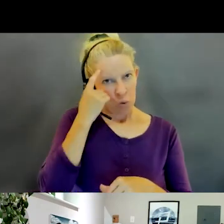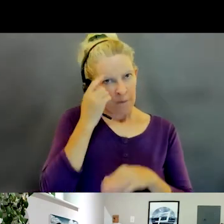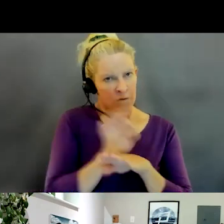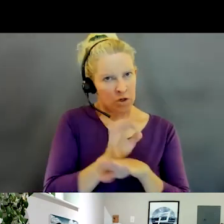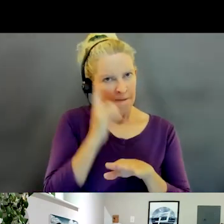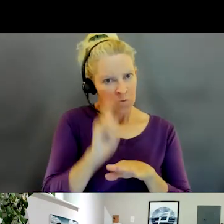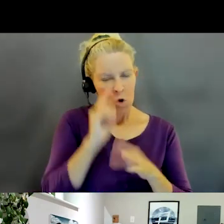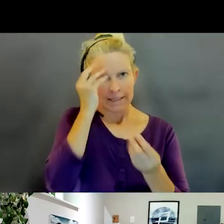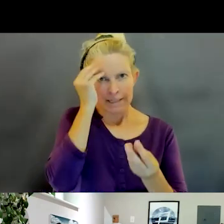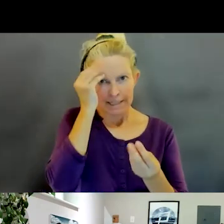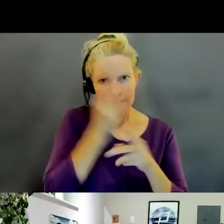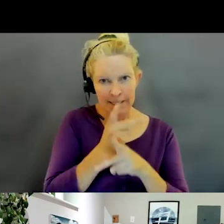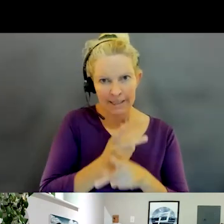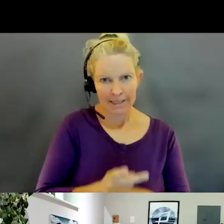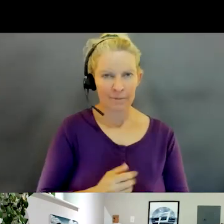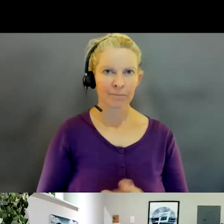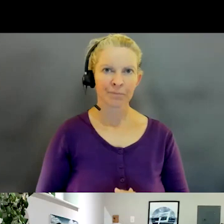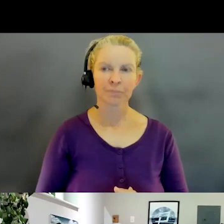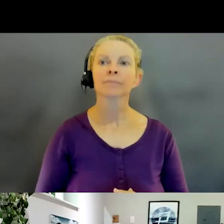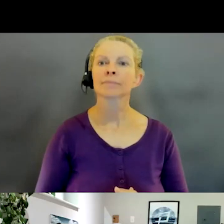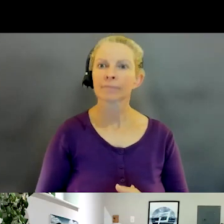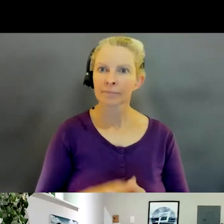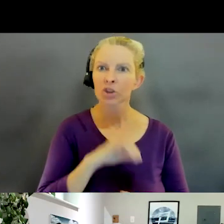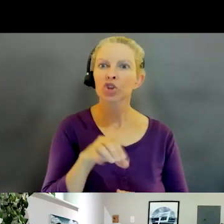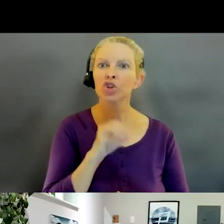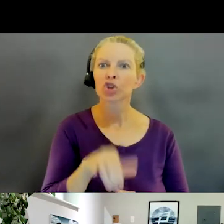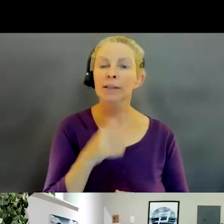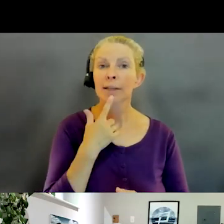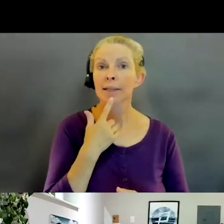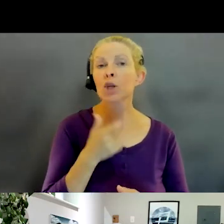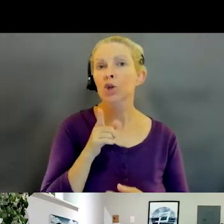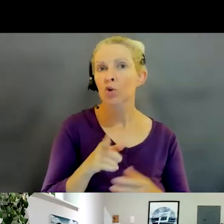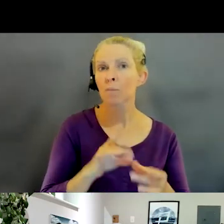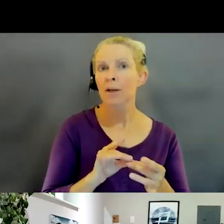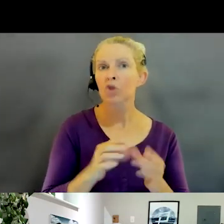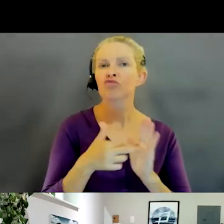representative, like sampling, you know, that comes into play a lot.